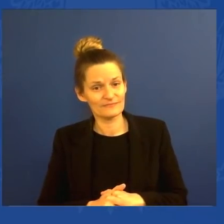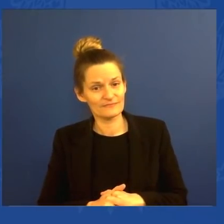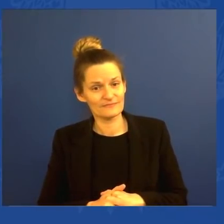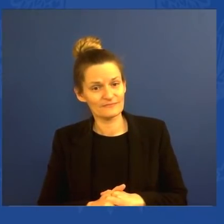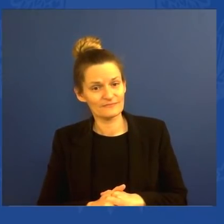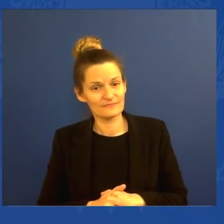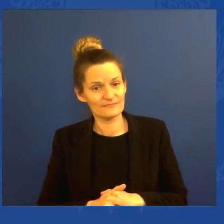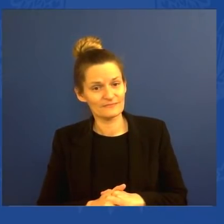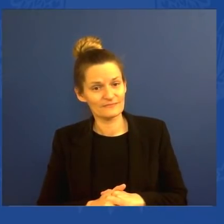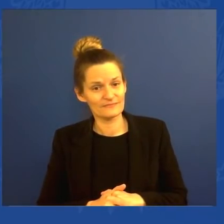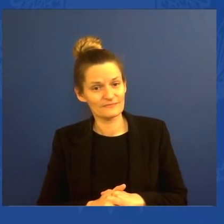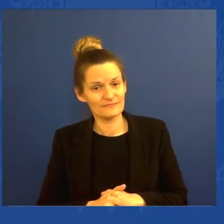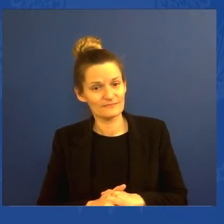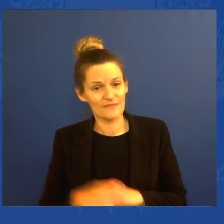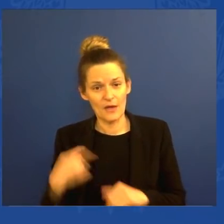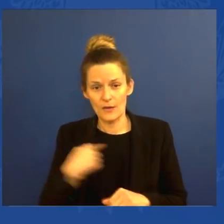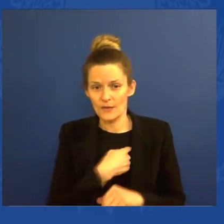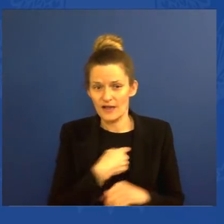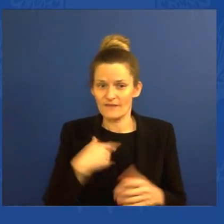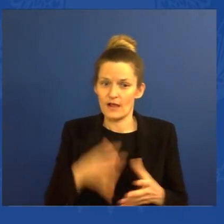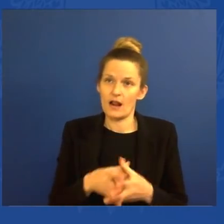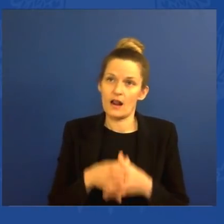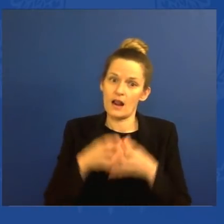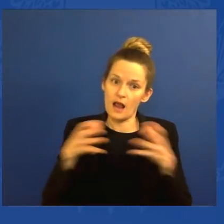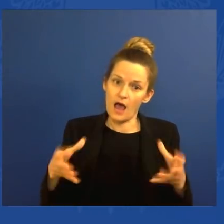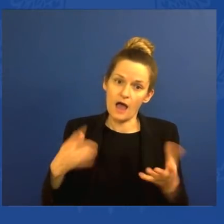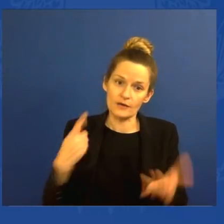and I think we can get a lot done. I really do.